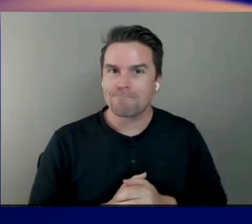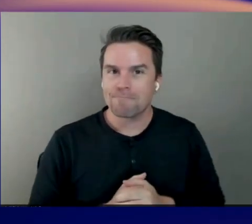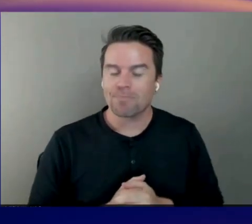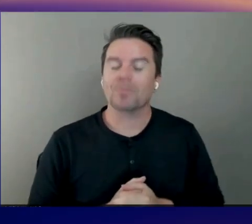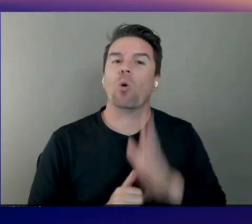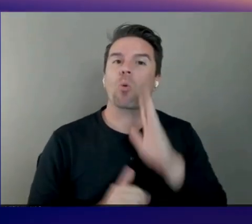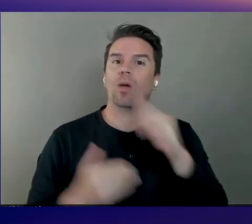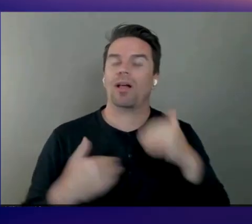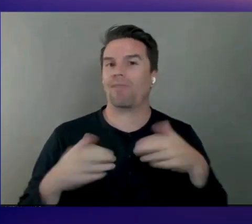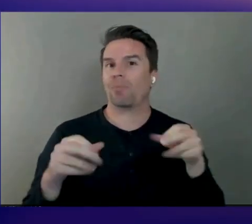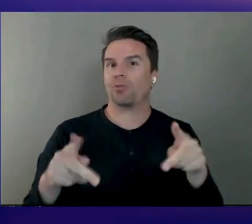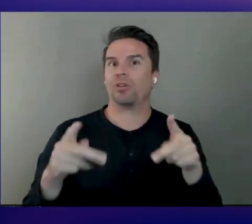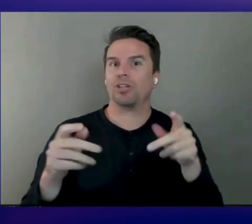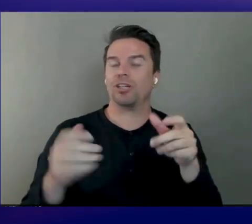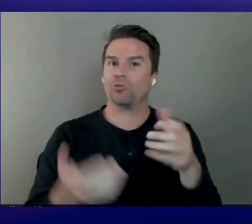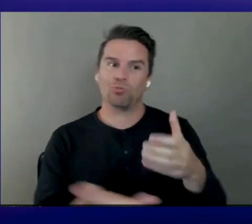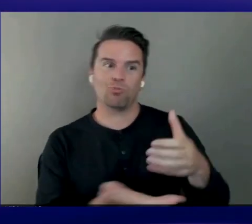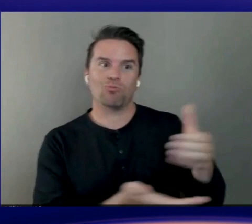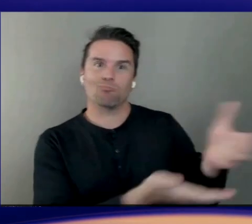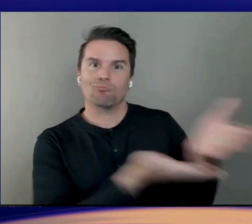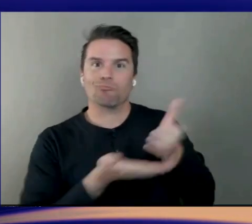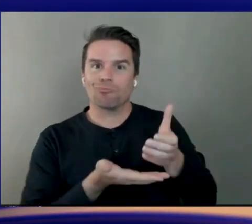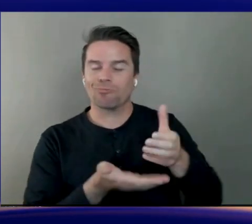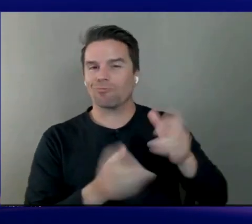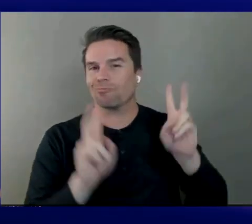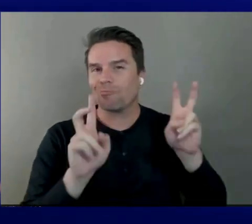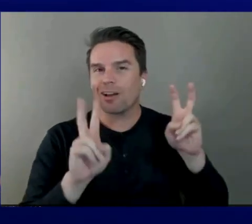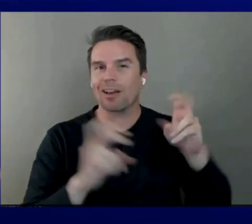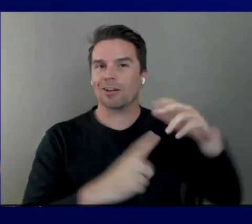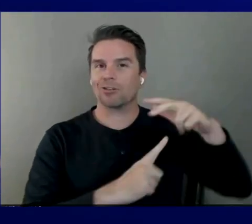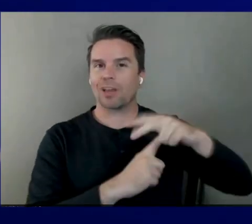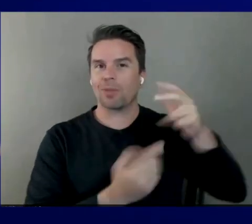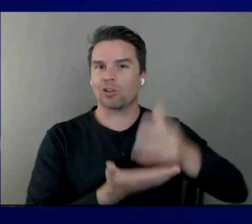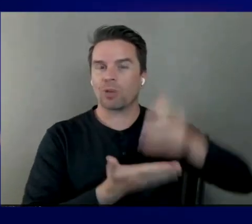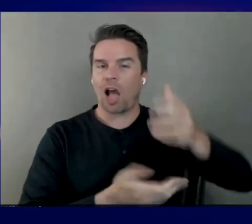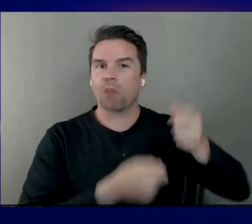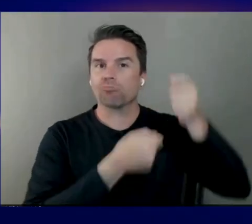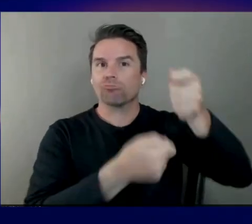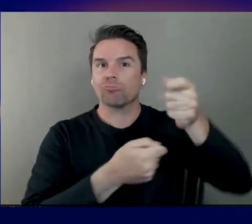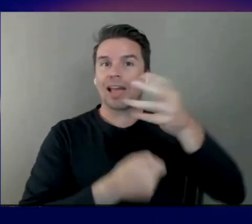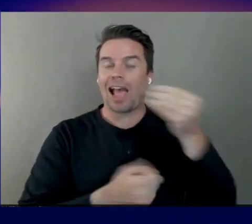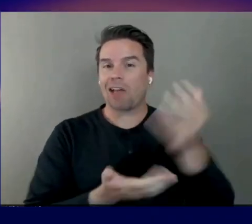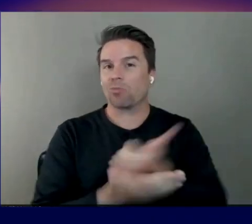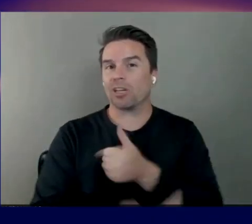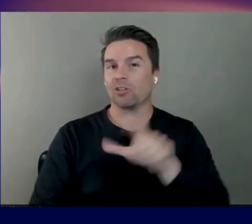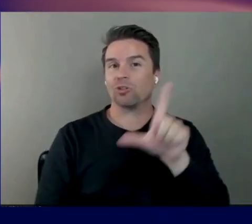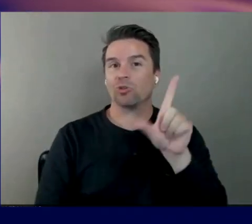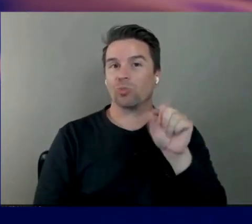take home a $20,000 purse. There it is. - One of my favorite prizes, everyone that participates